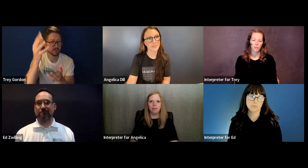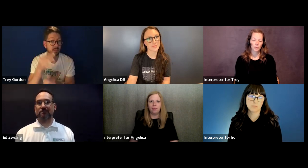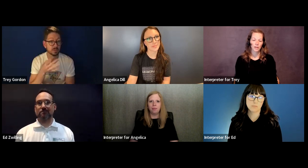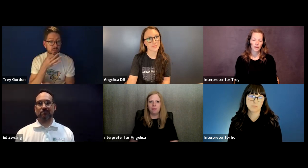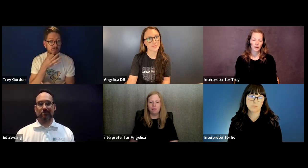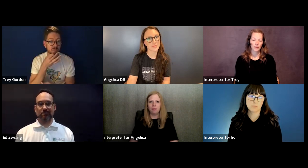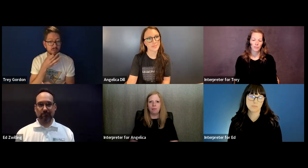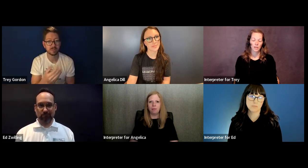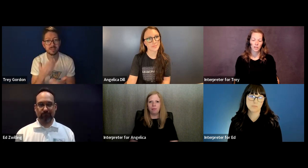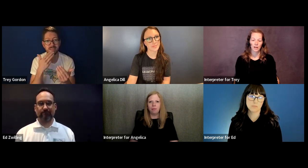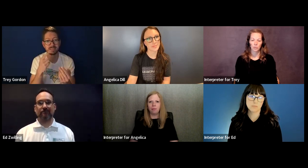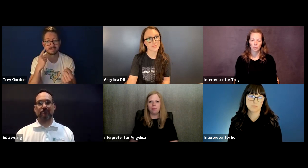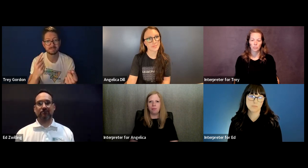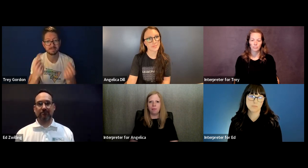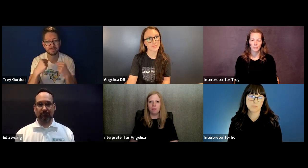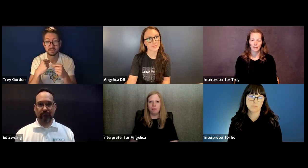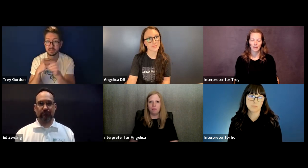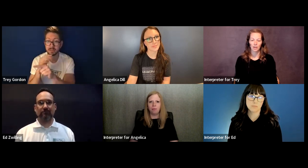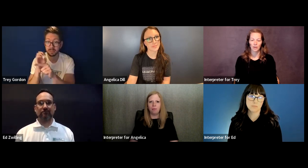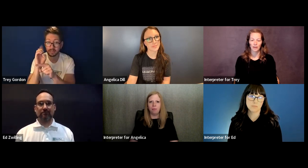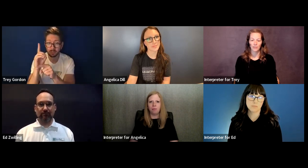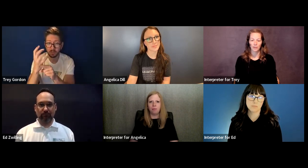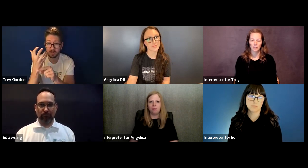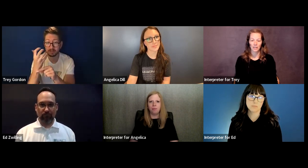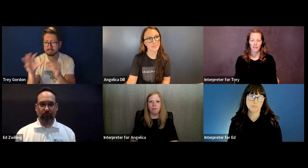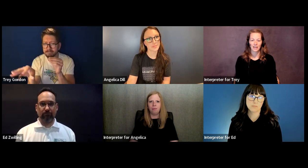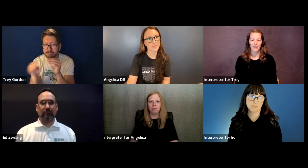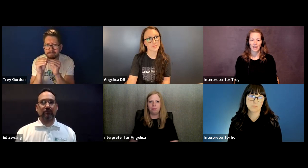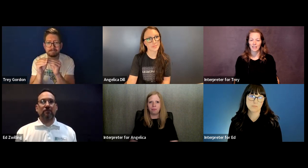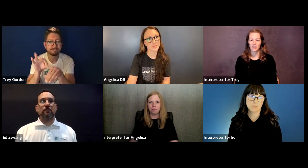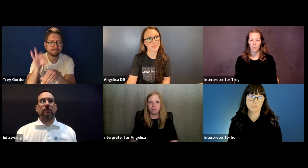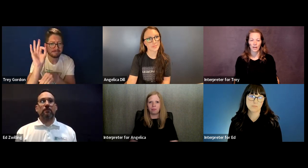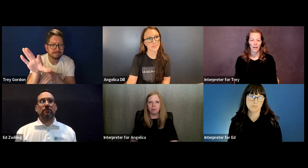we'll send that information out soon and thank you again for attending ed did you want to add